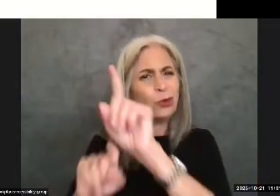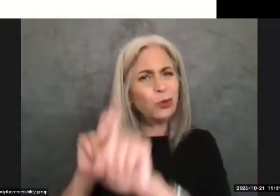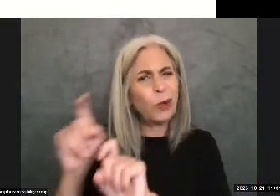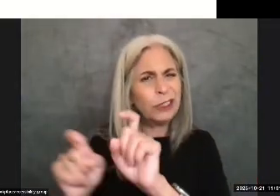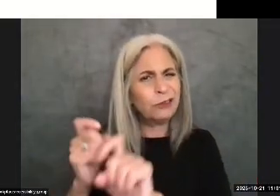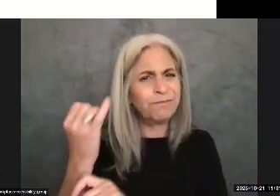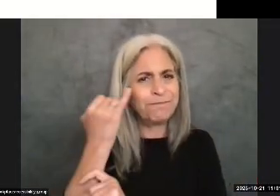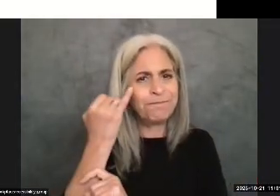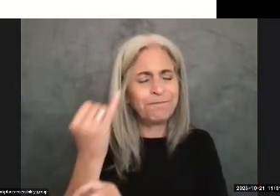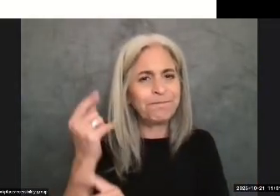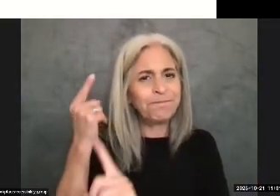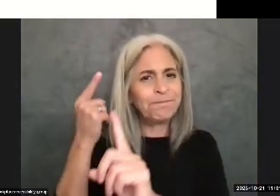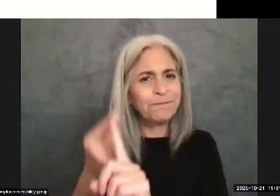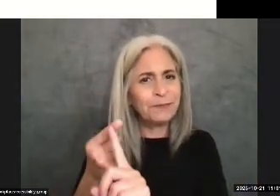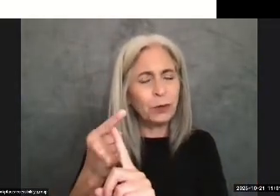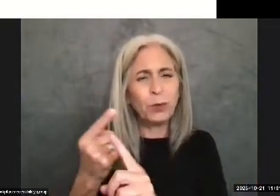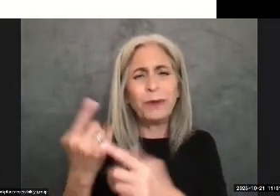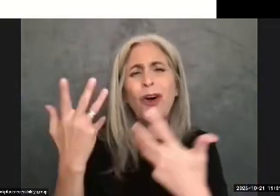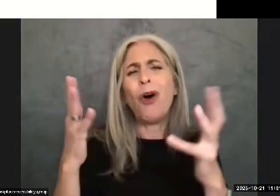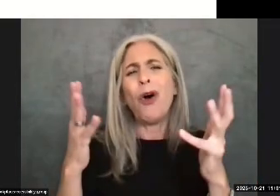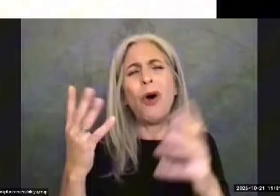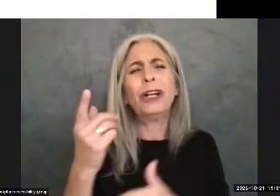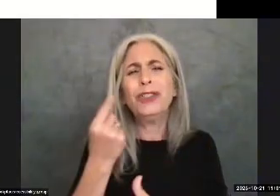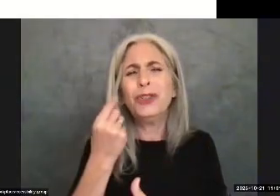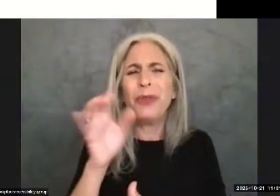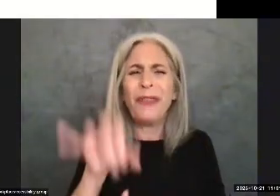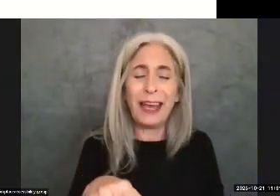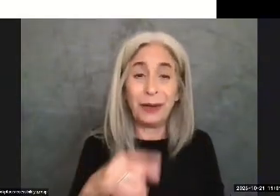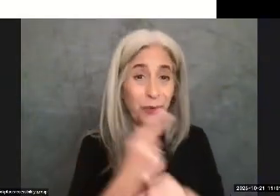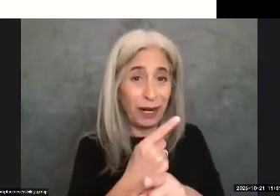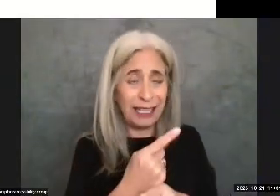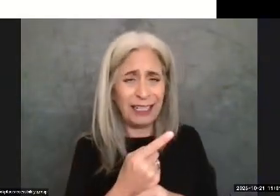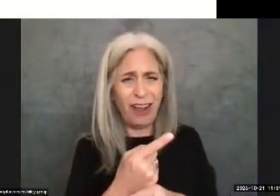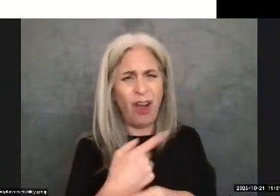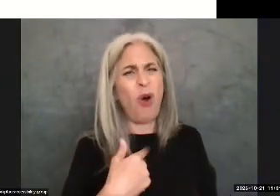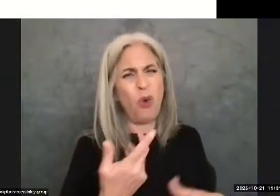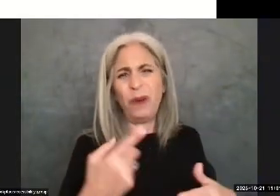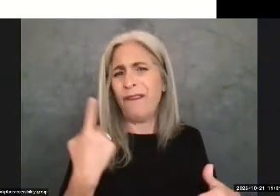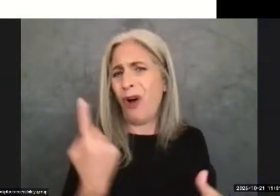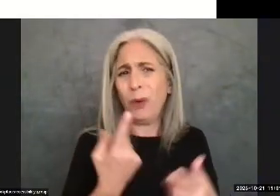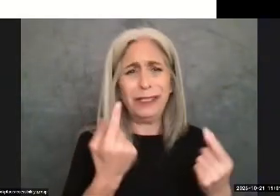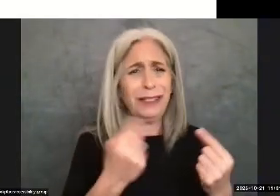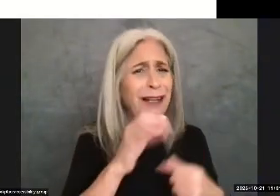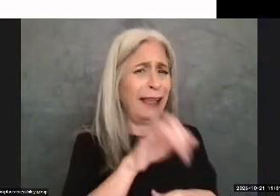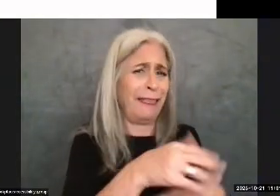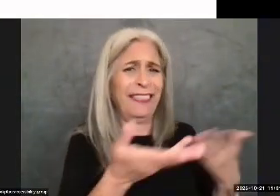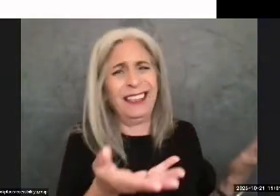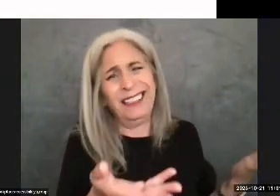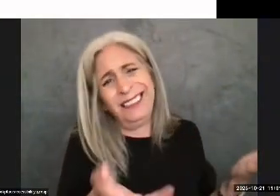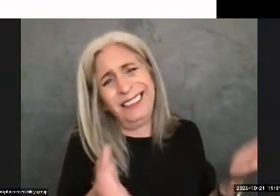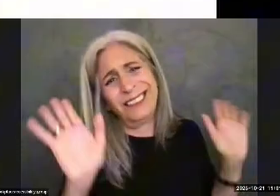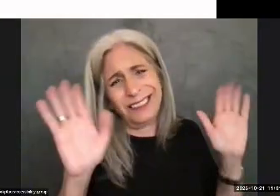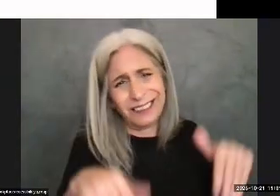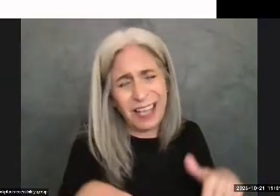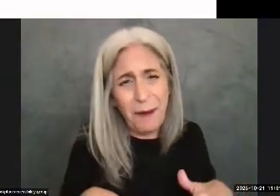Kathleen DeForest: can question the notion that we've always done it that way, right? How many people hear that? Oh, we've just always done it that way.